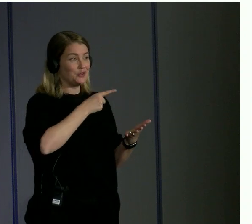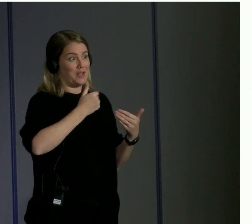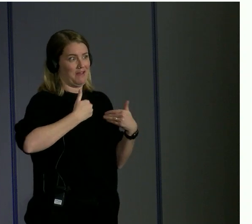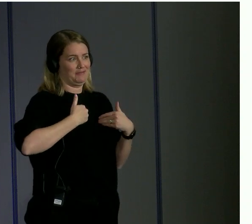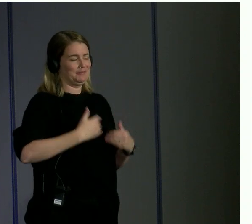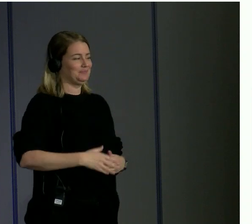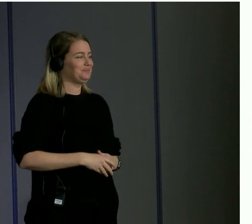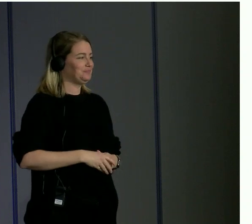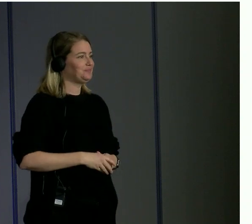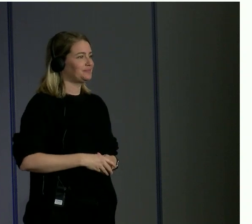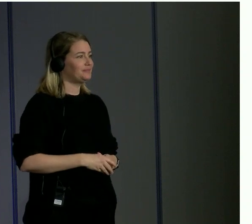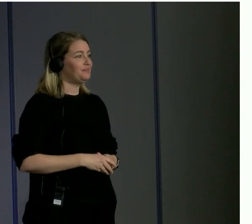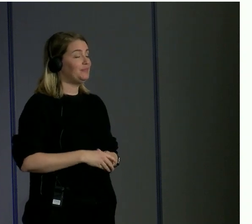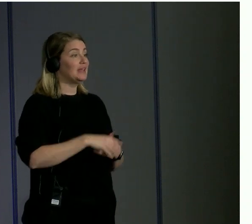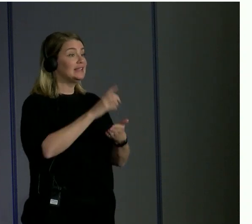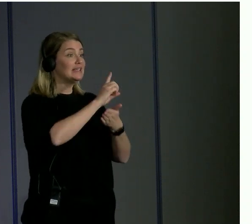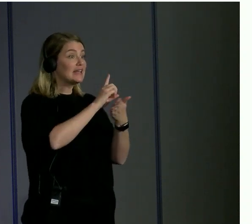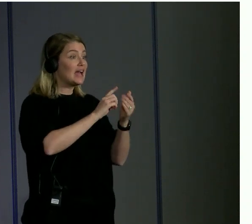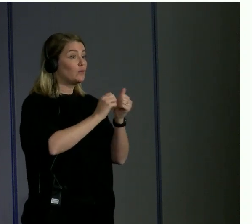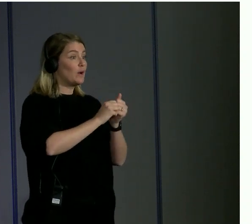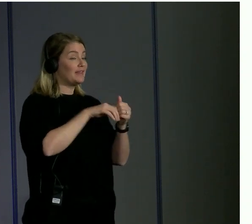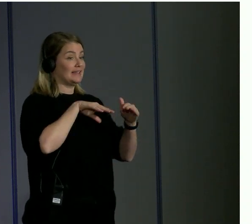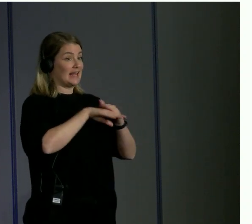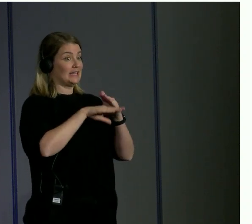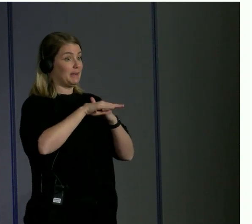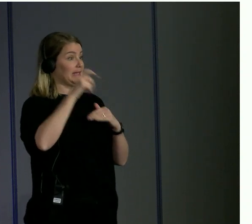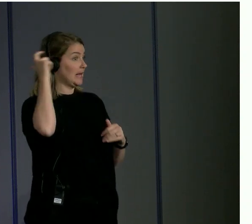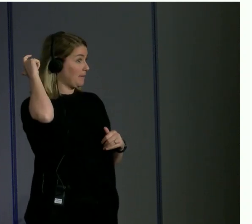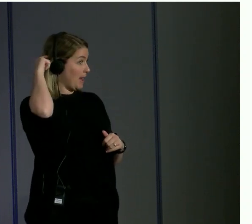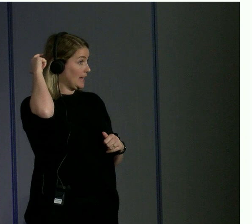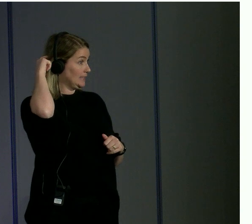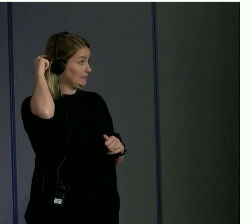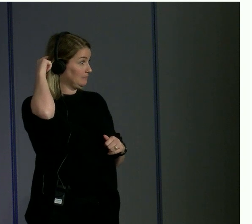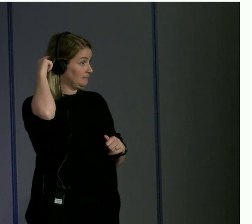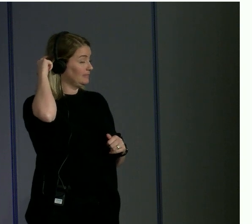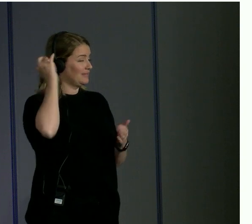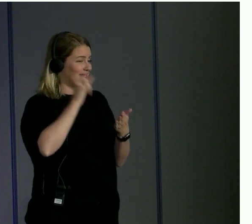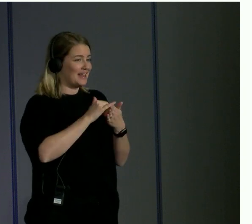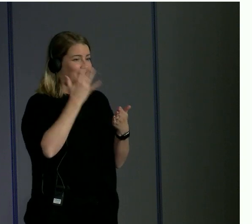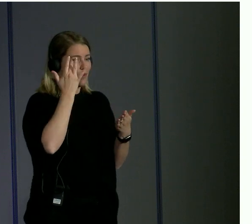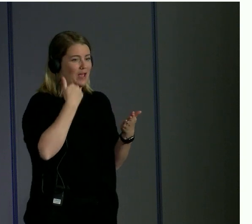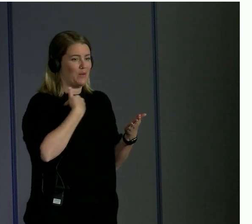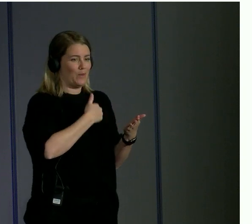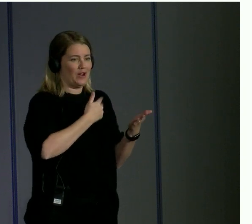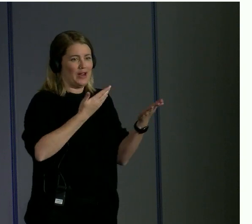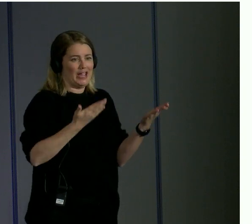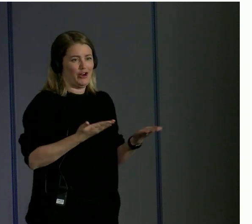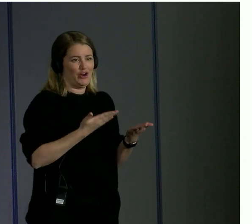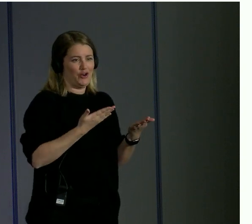So designing with accessibility in mind is why we're here. This is not a technical